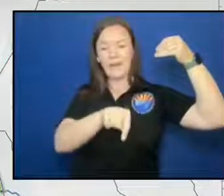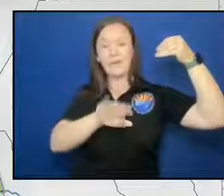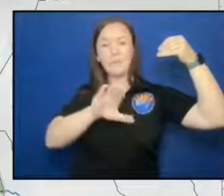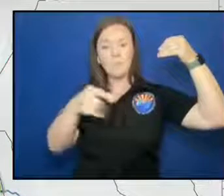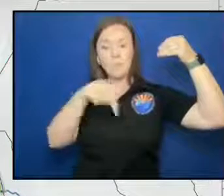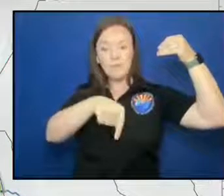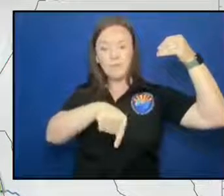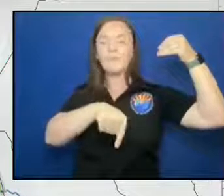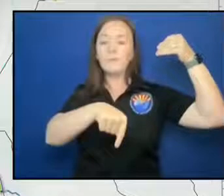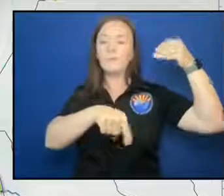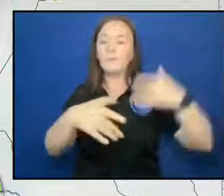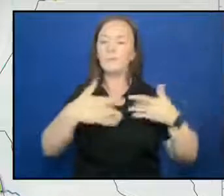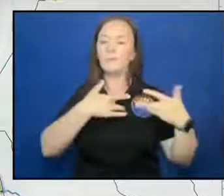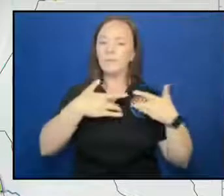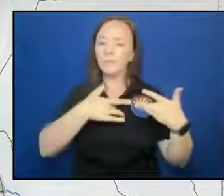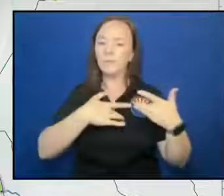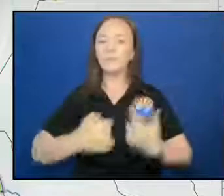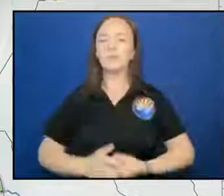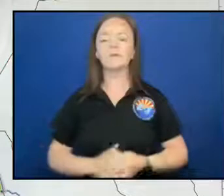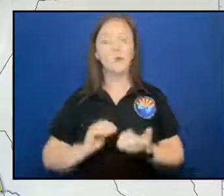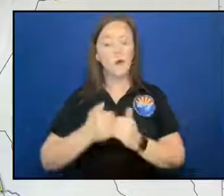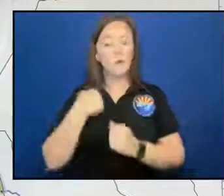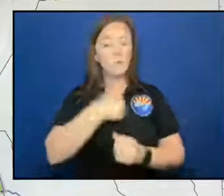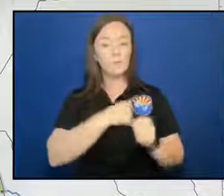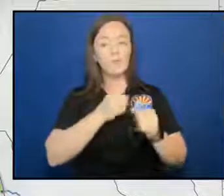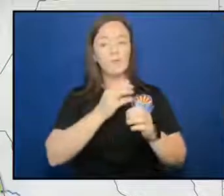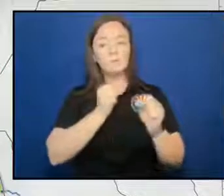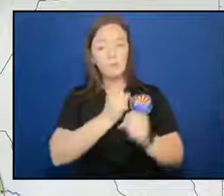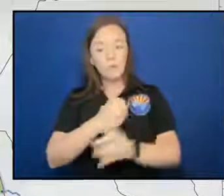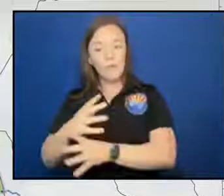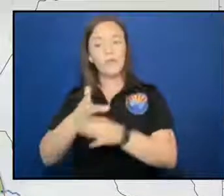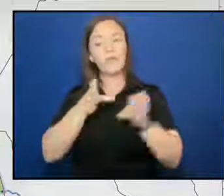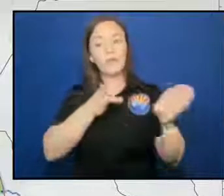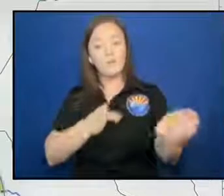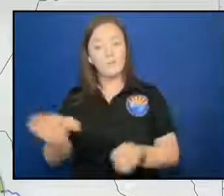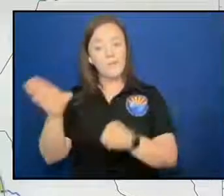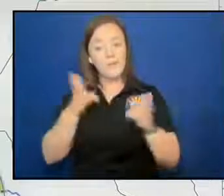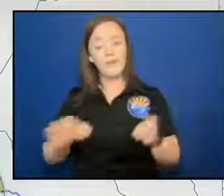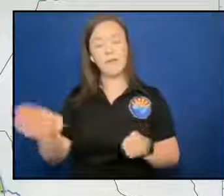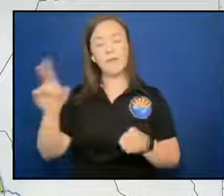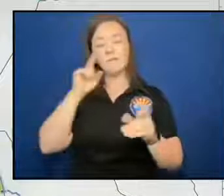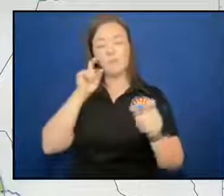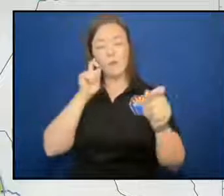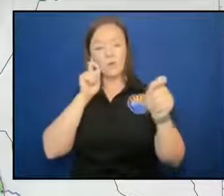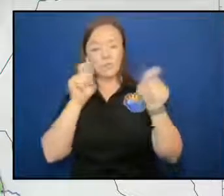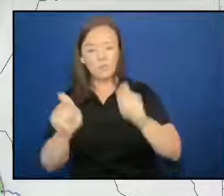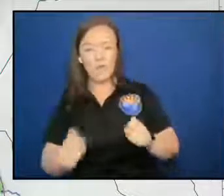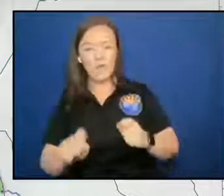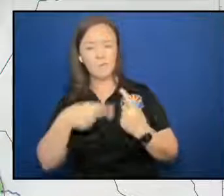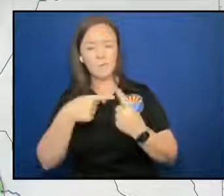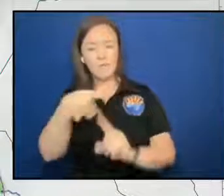AND VICKI WORKS FOR THE EMERGENCY RESPONSE INTERPRETER GROUP OUT OF ARIZONA AND WE DID REMINISCE FIRST TIME WE